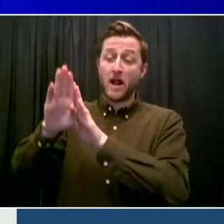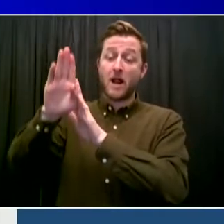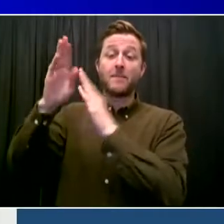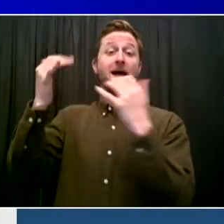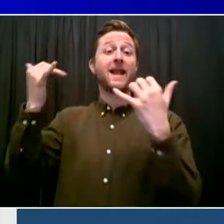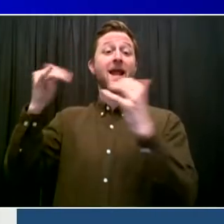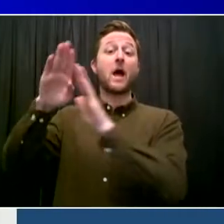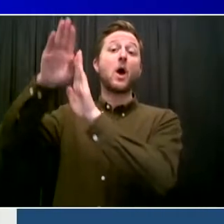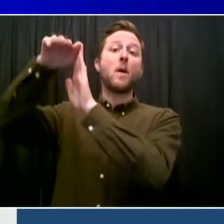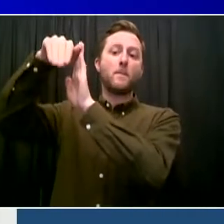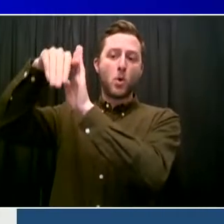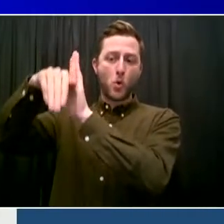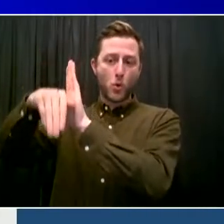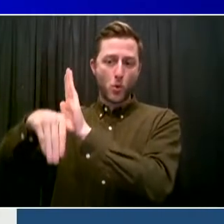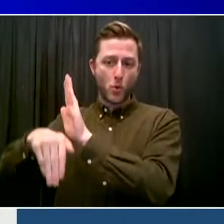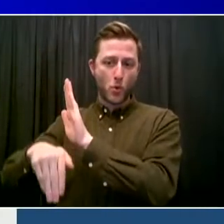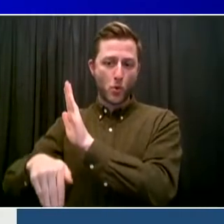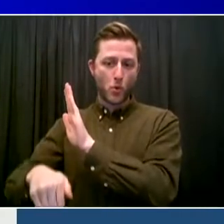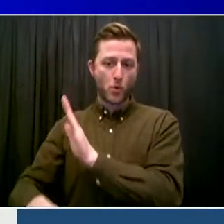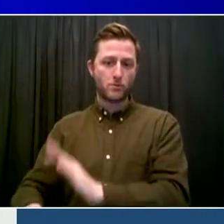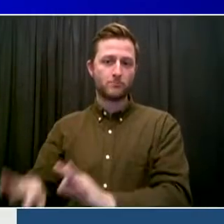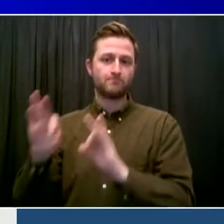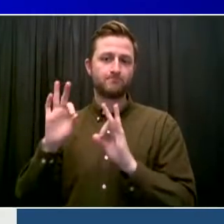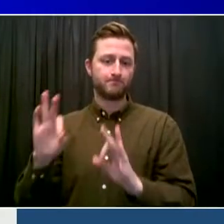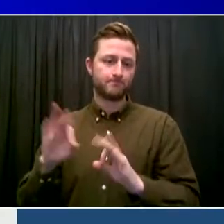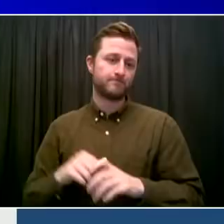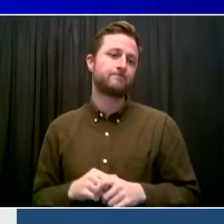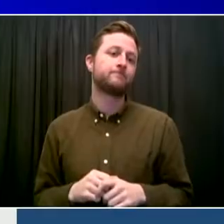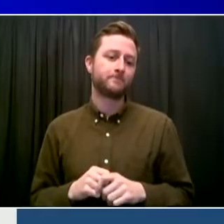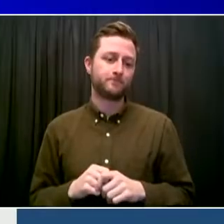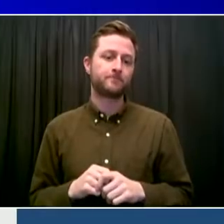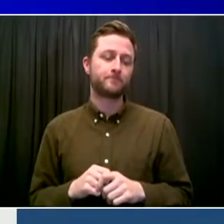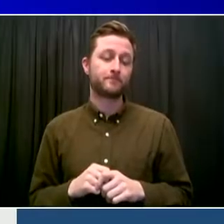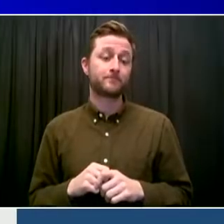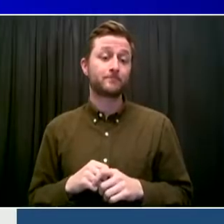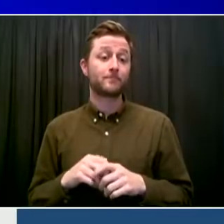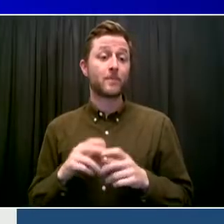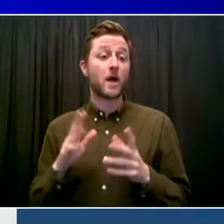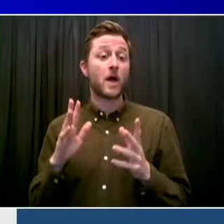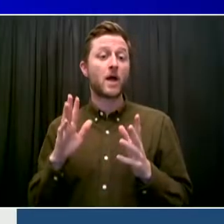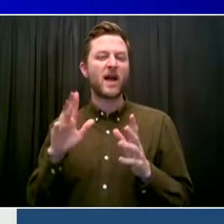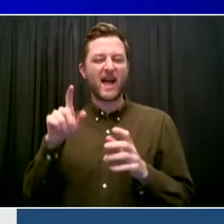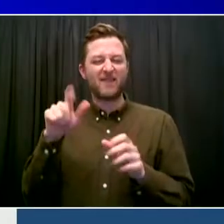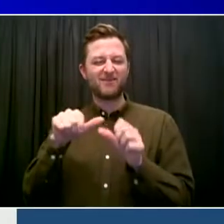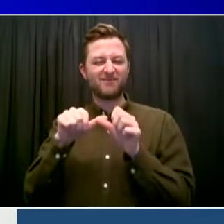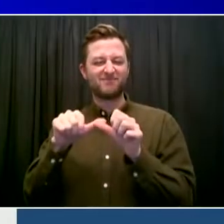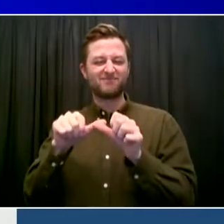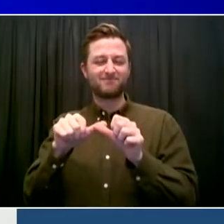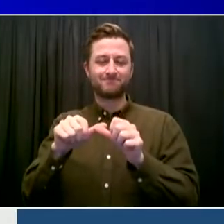CITY ARE DECLINING. THEY ARE